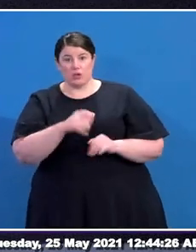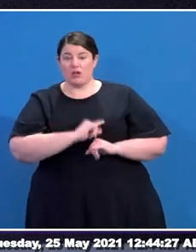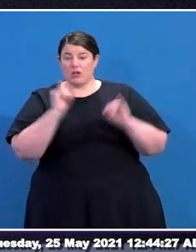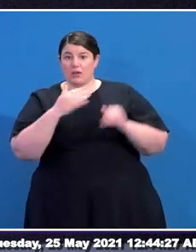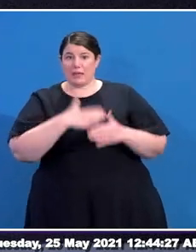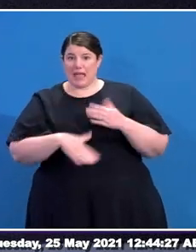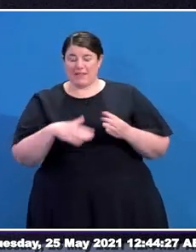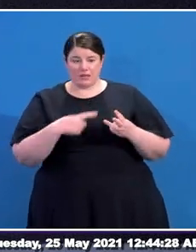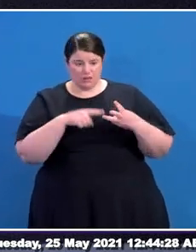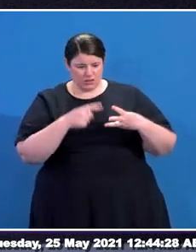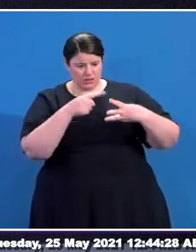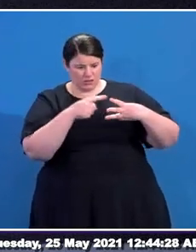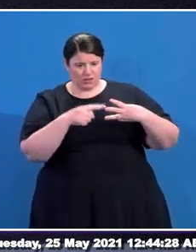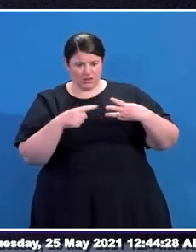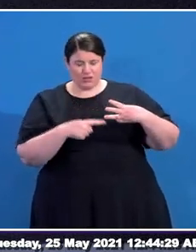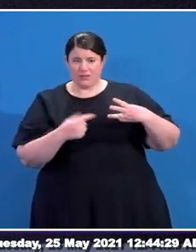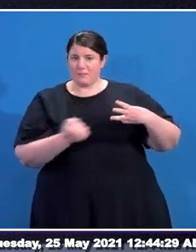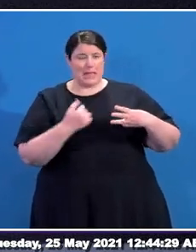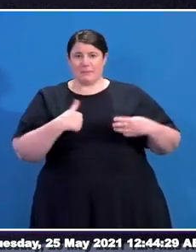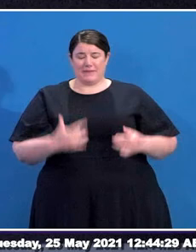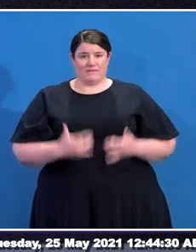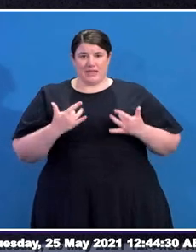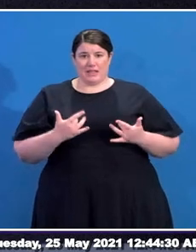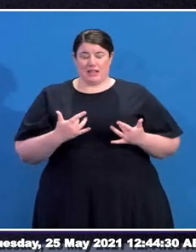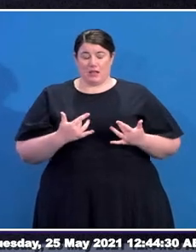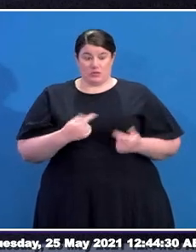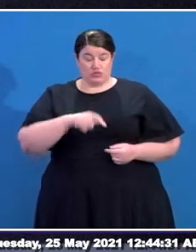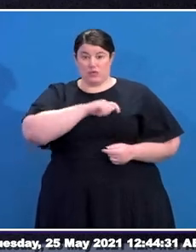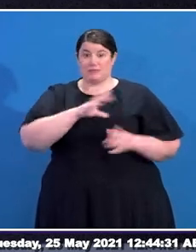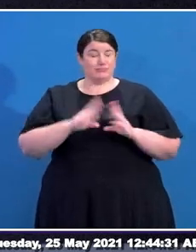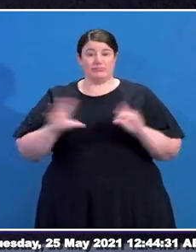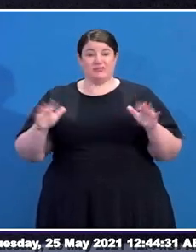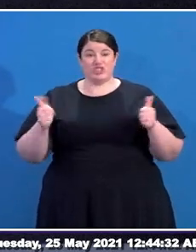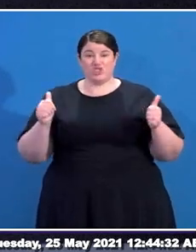trust him with those two any longer. And I was fearful for his life.